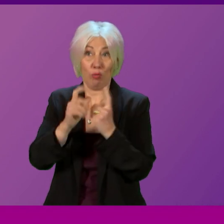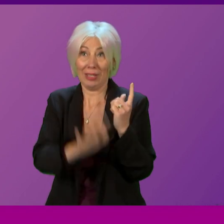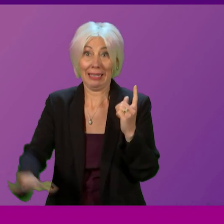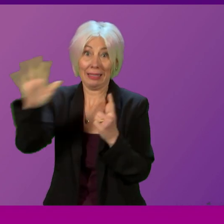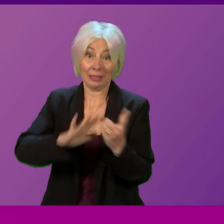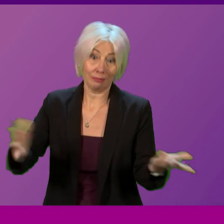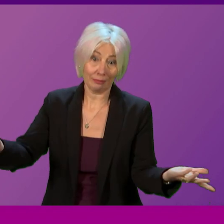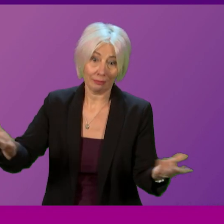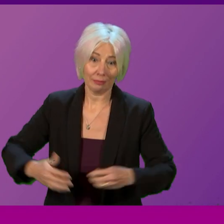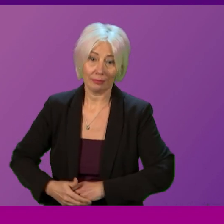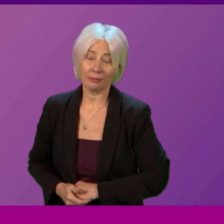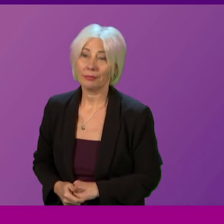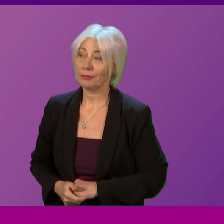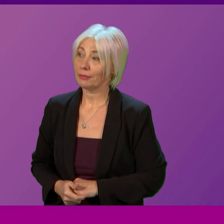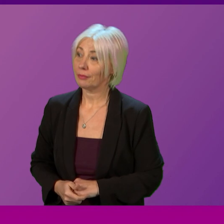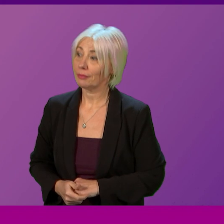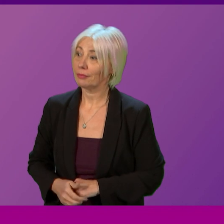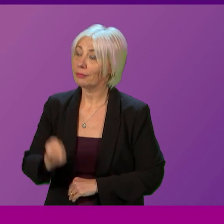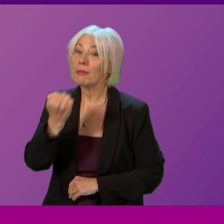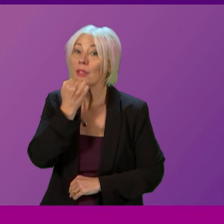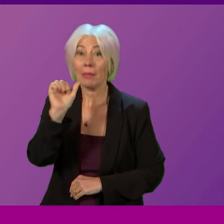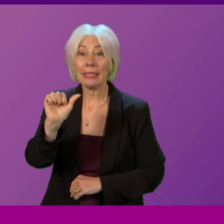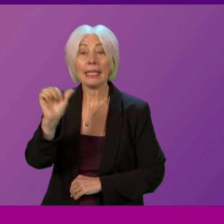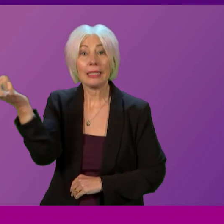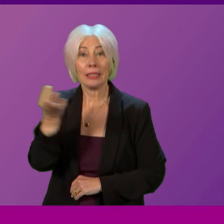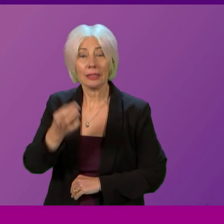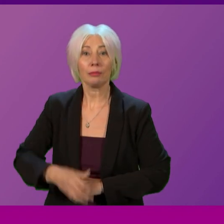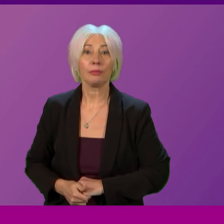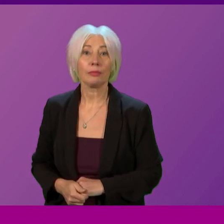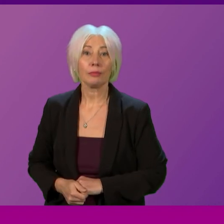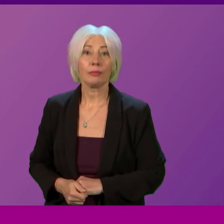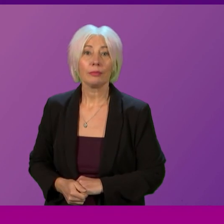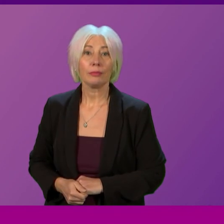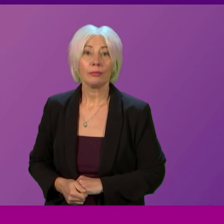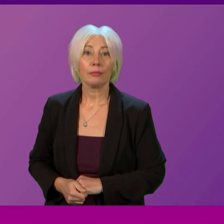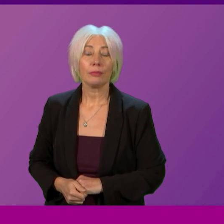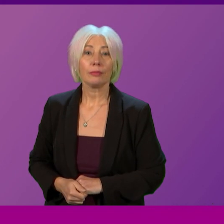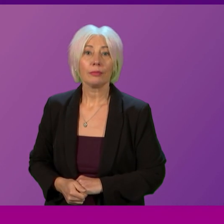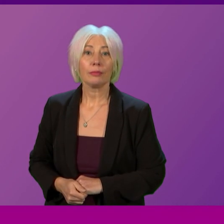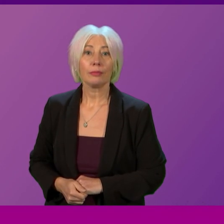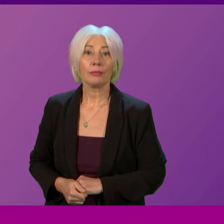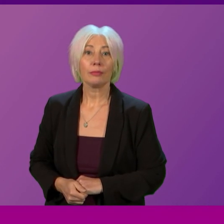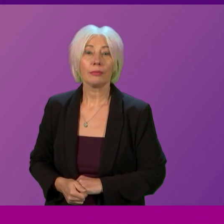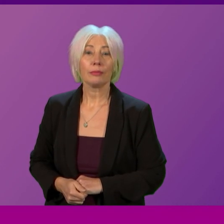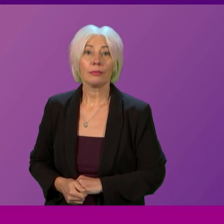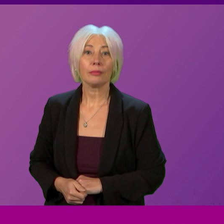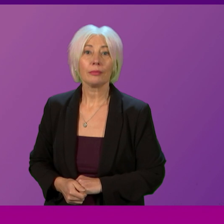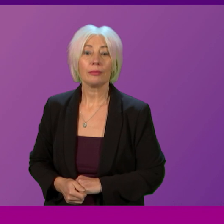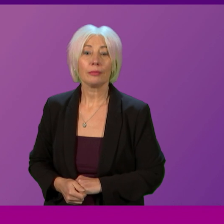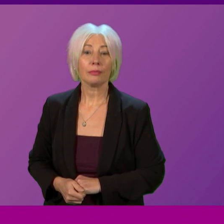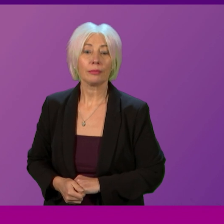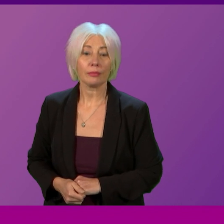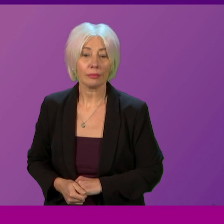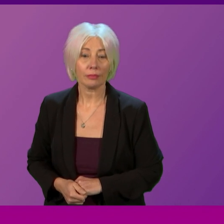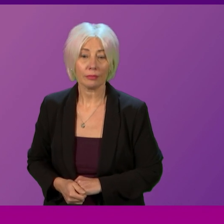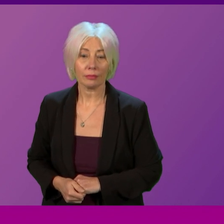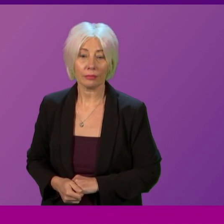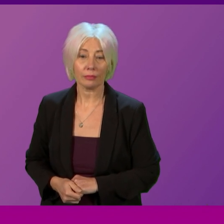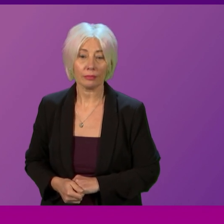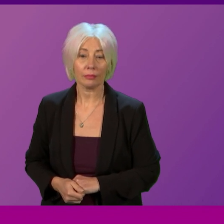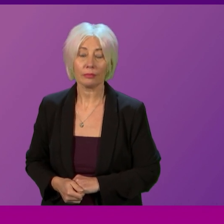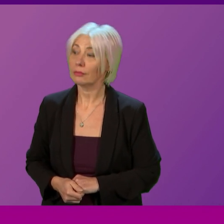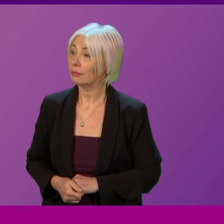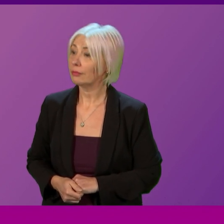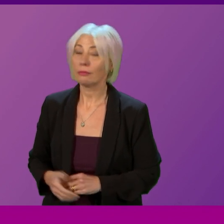I call Stephanie Callaghan to ask question 6.